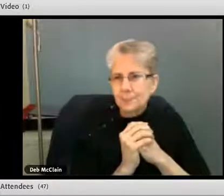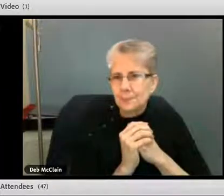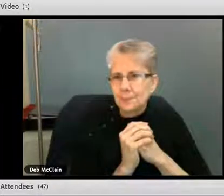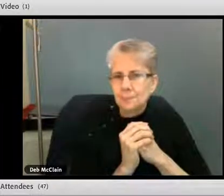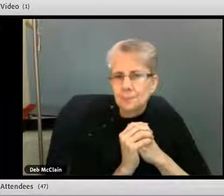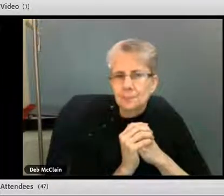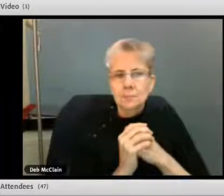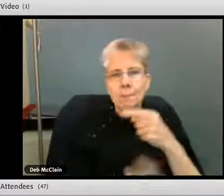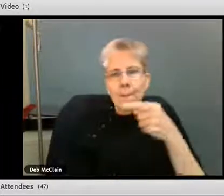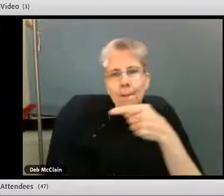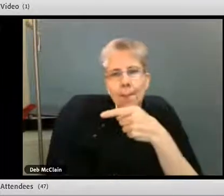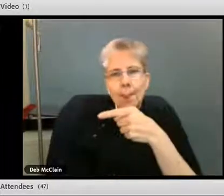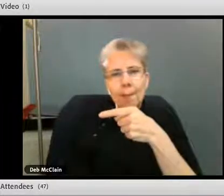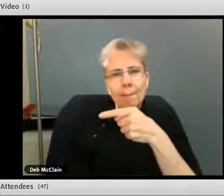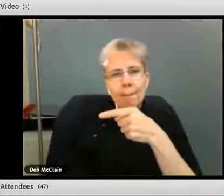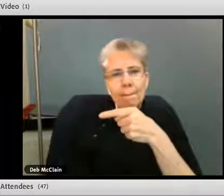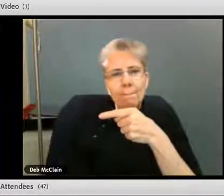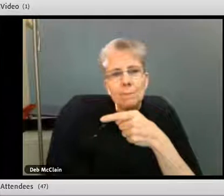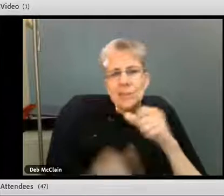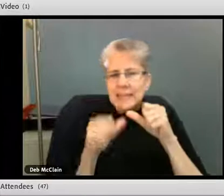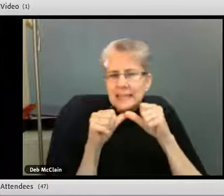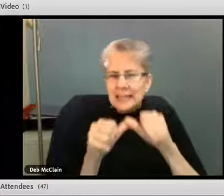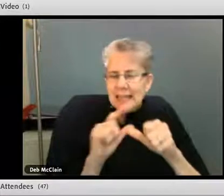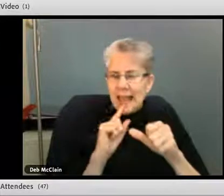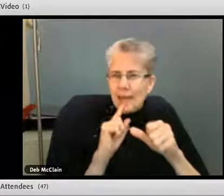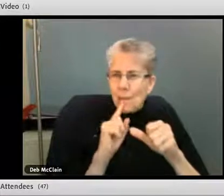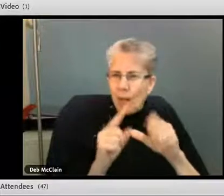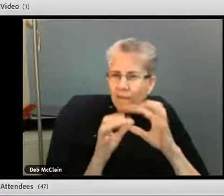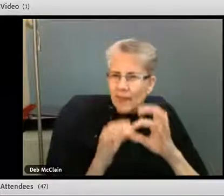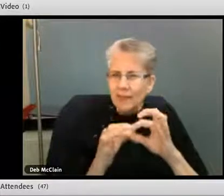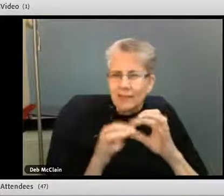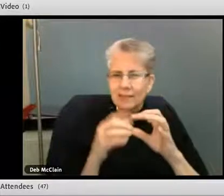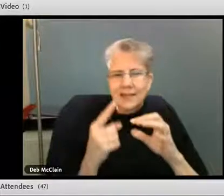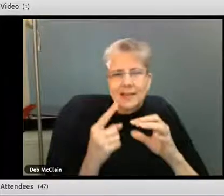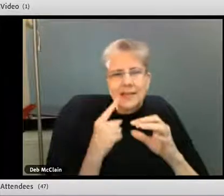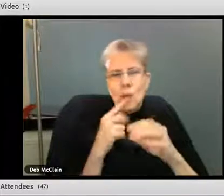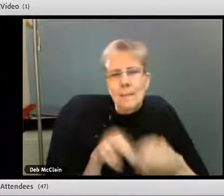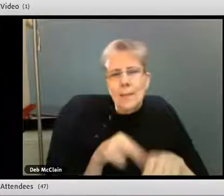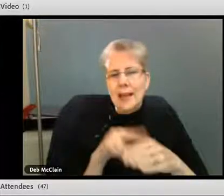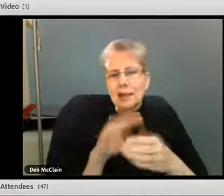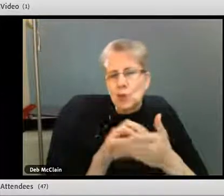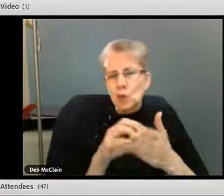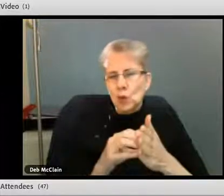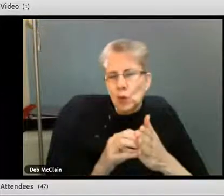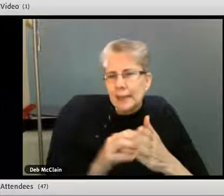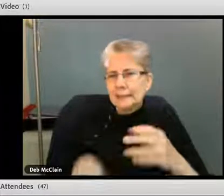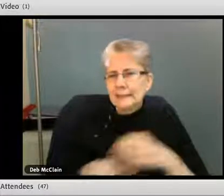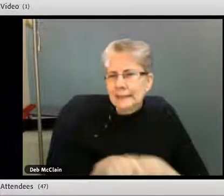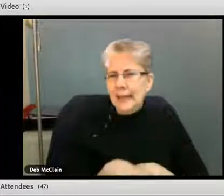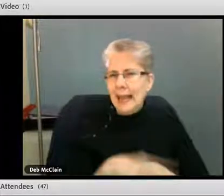Stay relevant. This is one of my -- National Cookie Day. Actually, I just found a website.